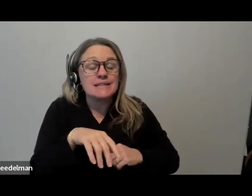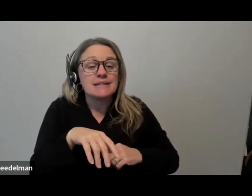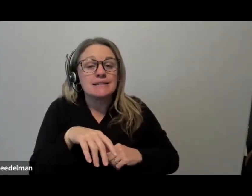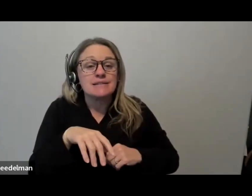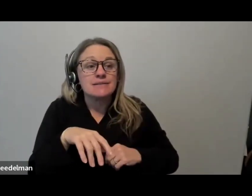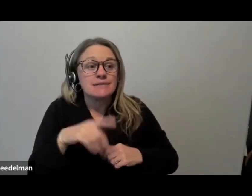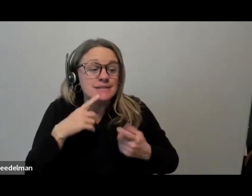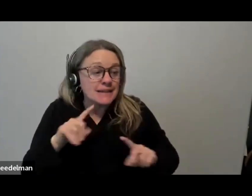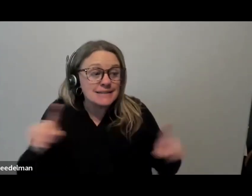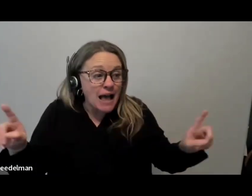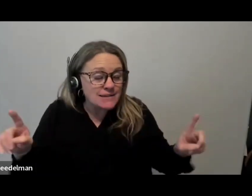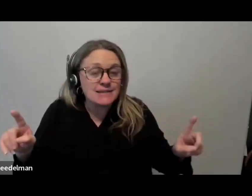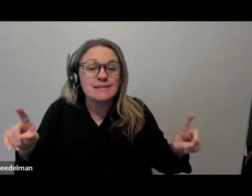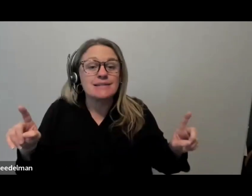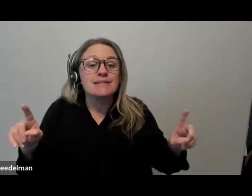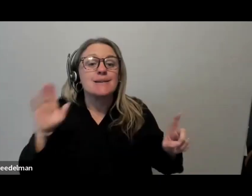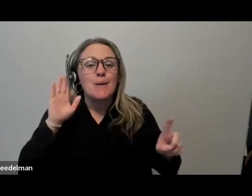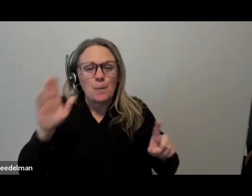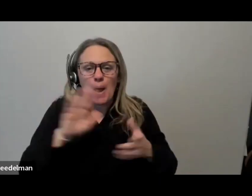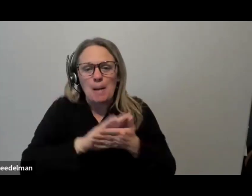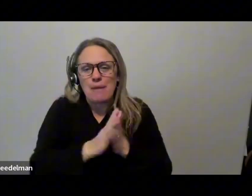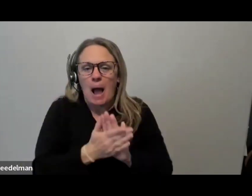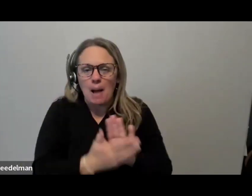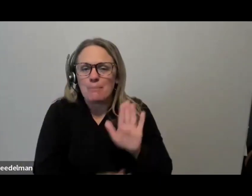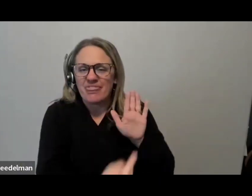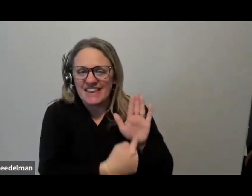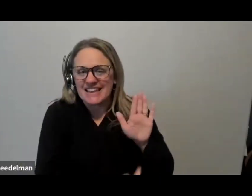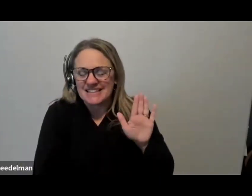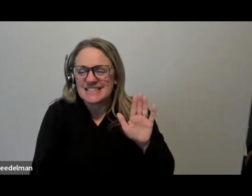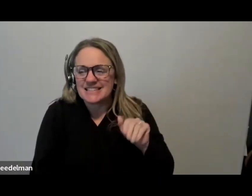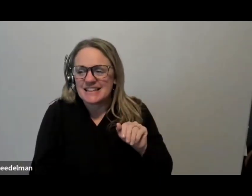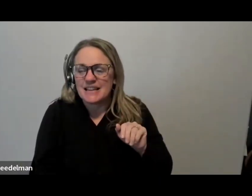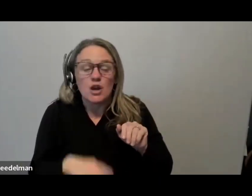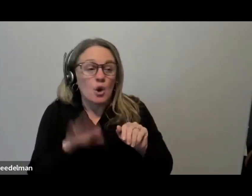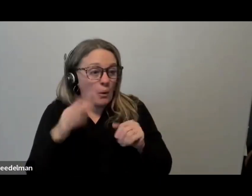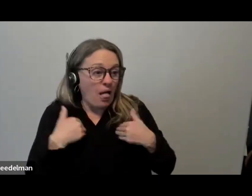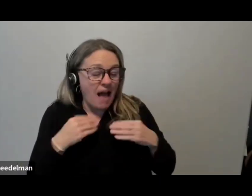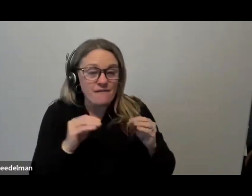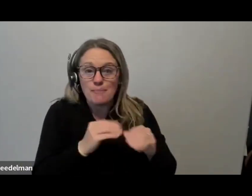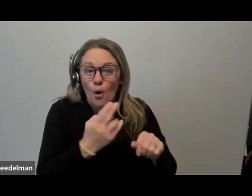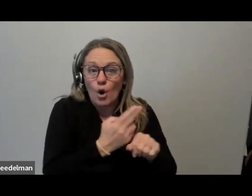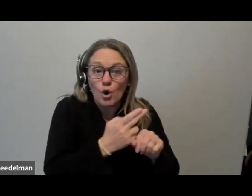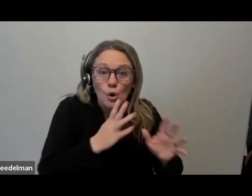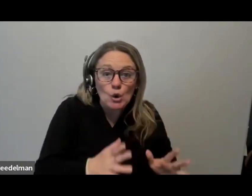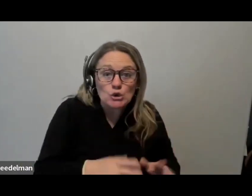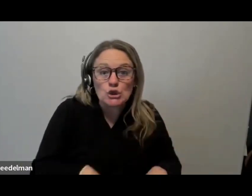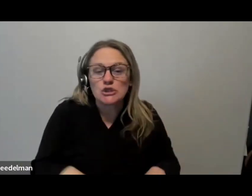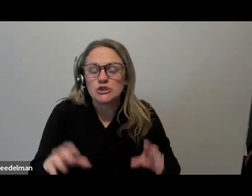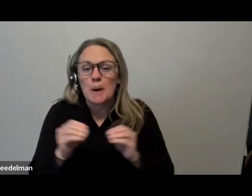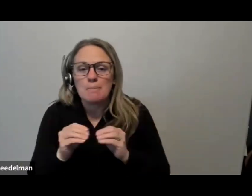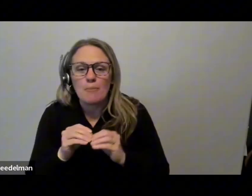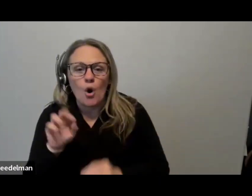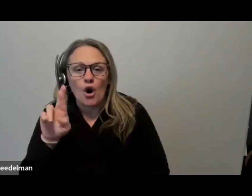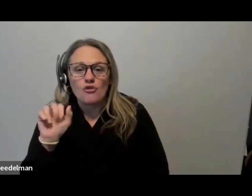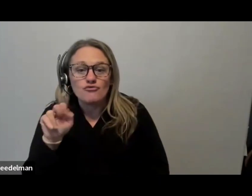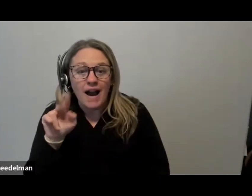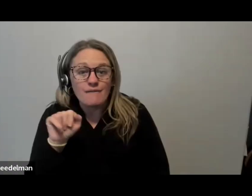to have more users, like more revenue, like all of the downstream consequences of the things that you want. I want that too.